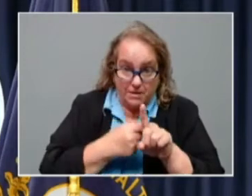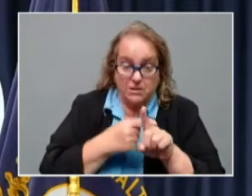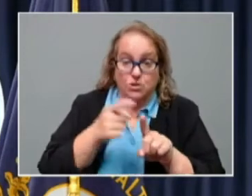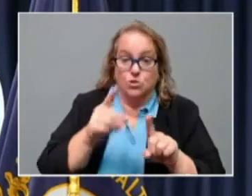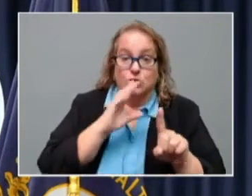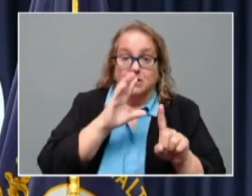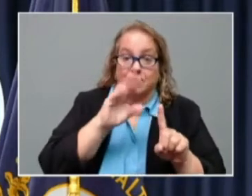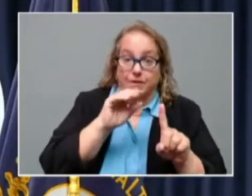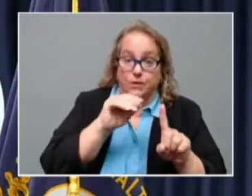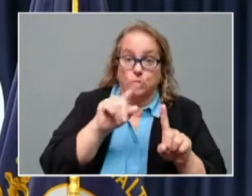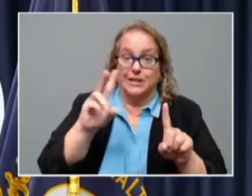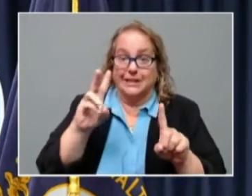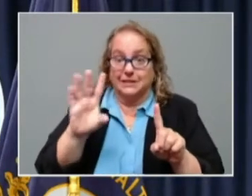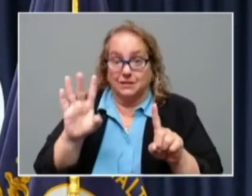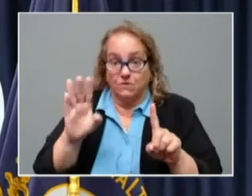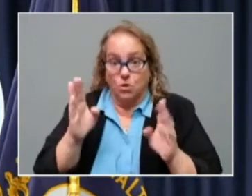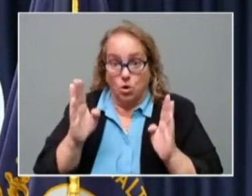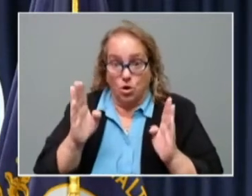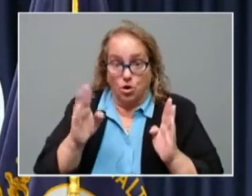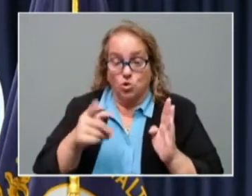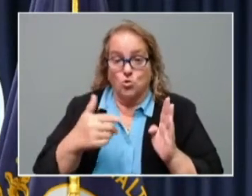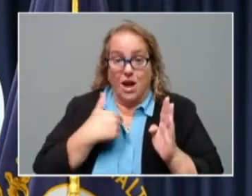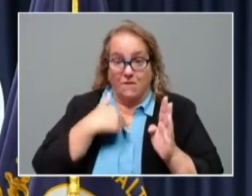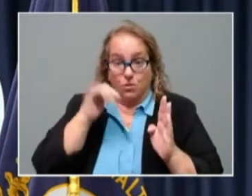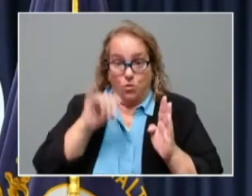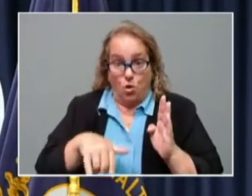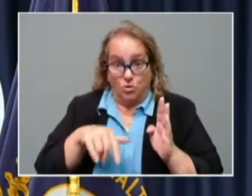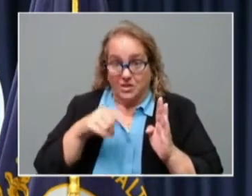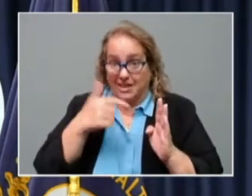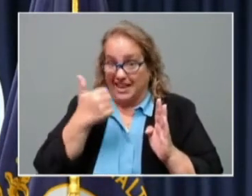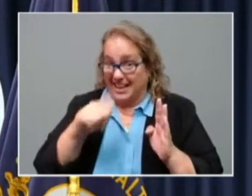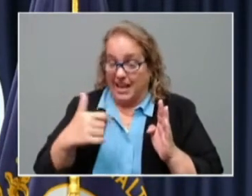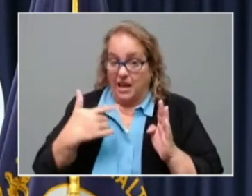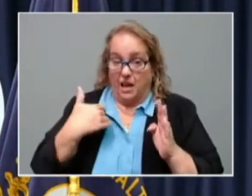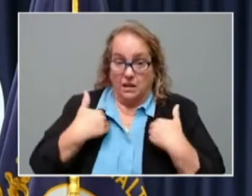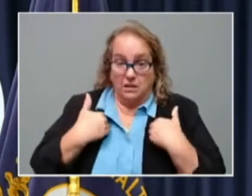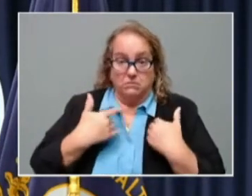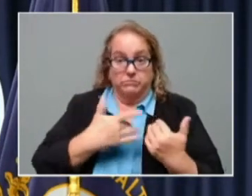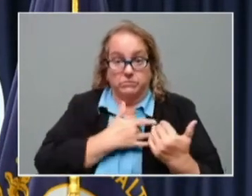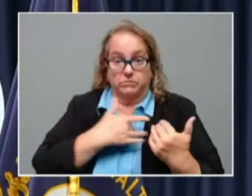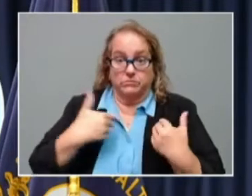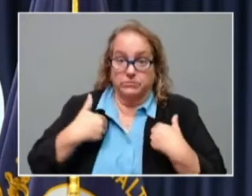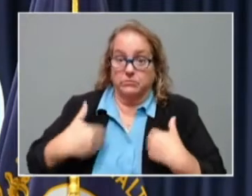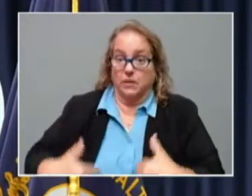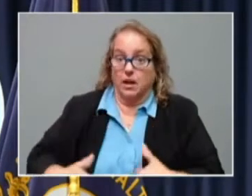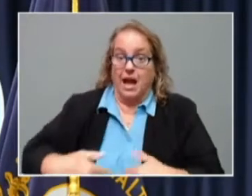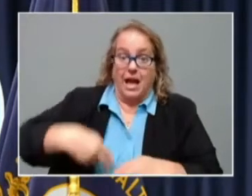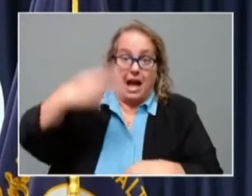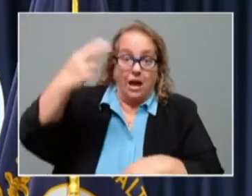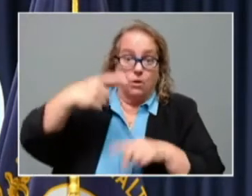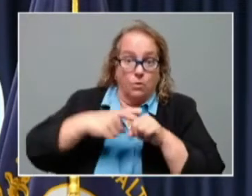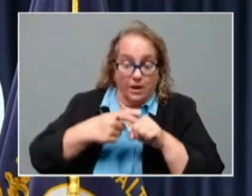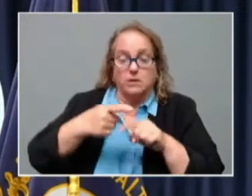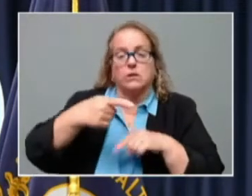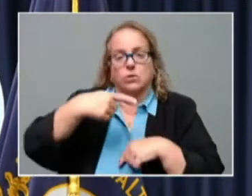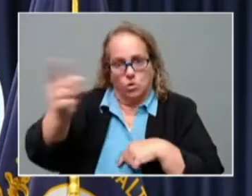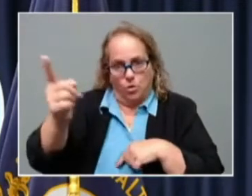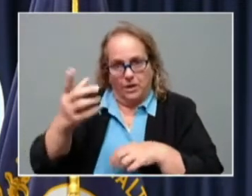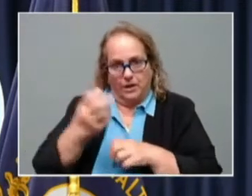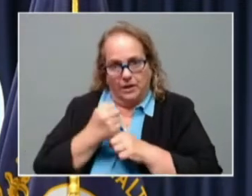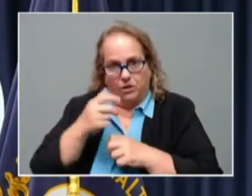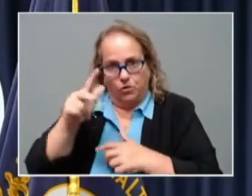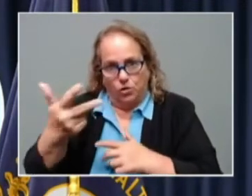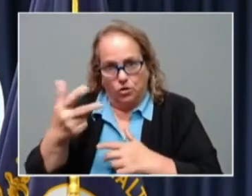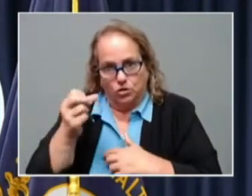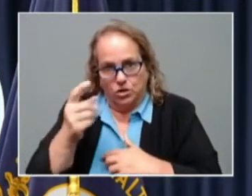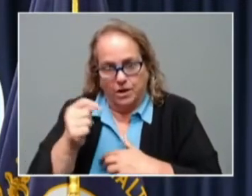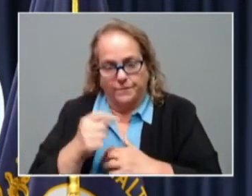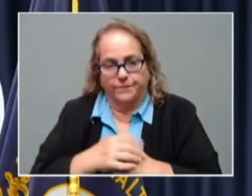then go and get that third shot. All right. Now finally again on Pfizer, if